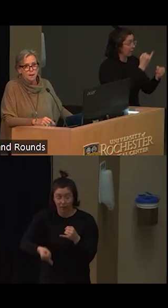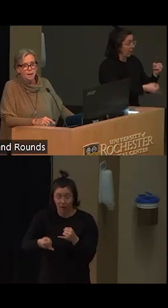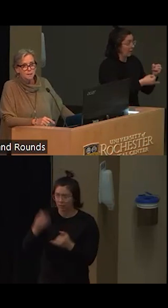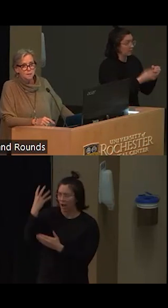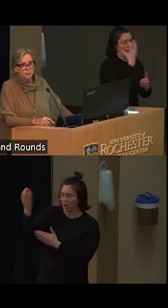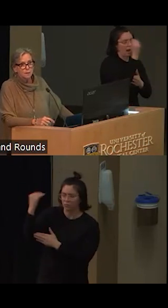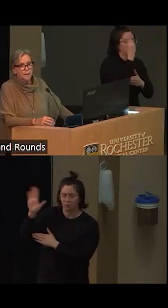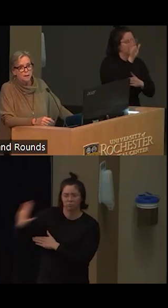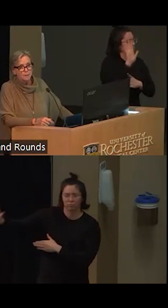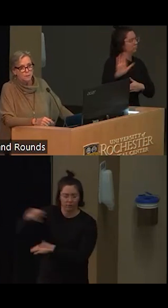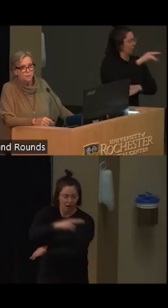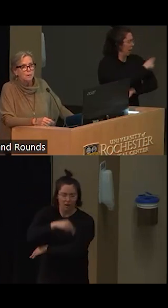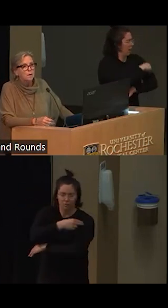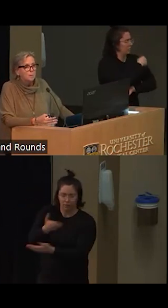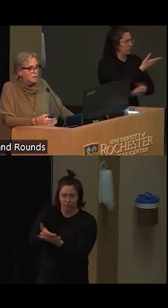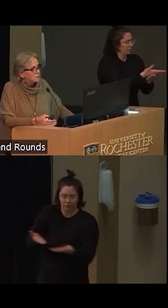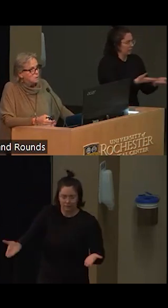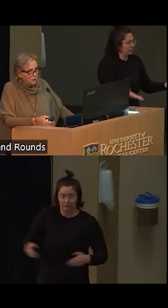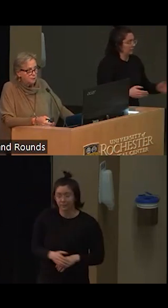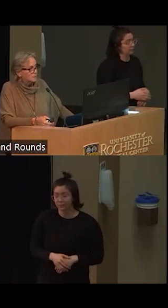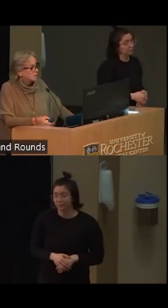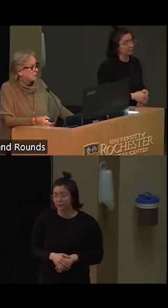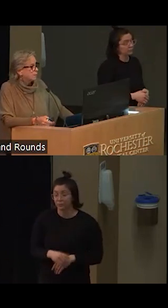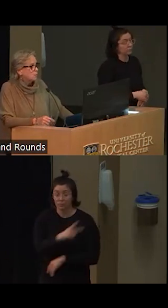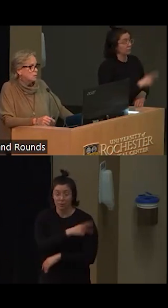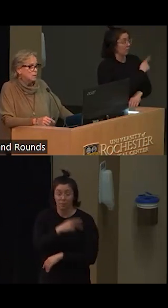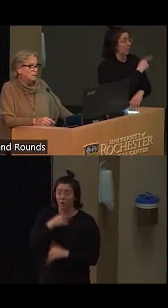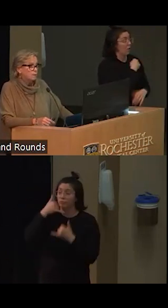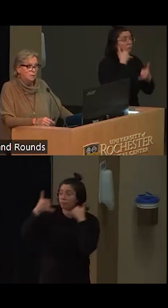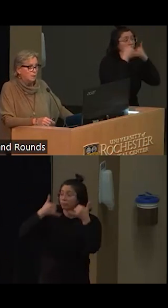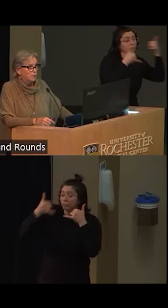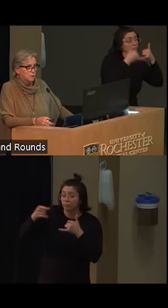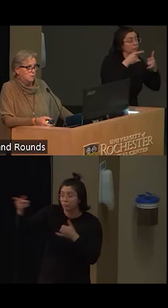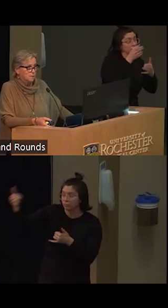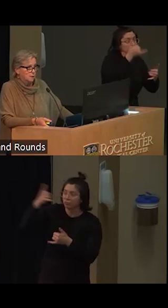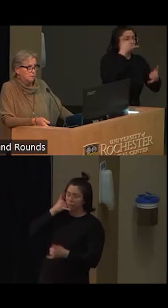Hospital elements patients often receive phone calls that are very very distressing